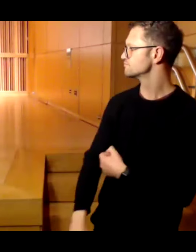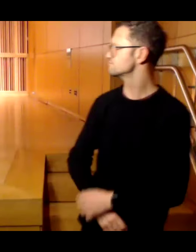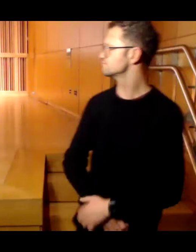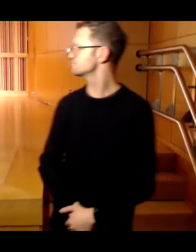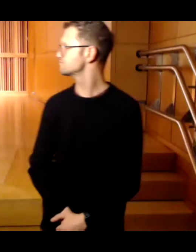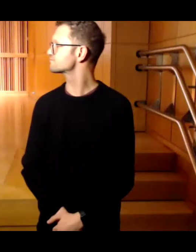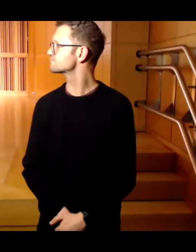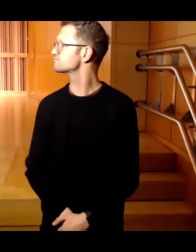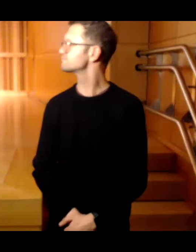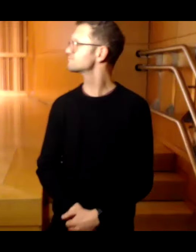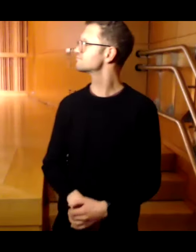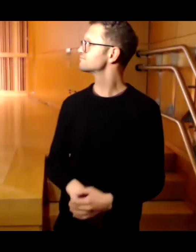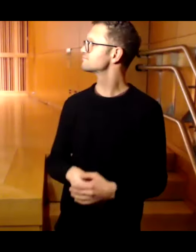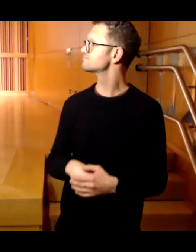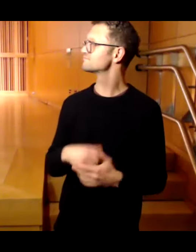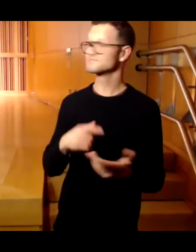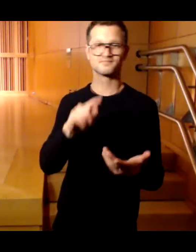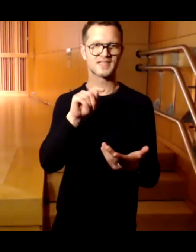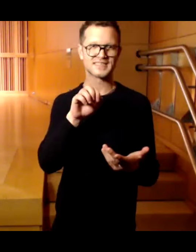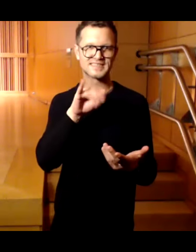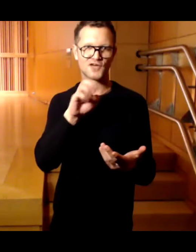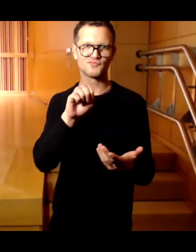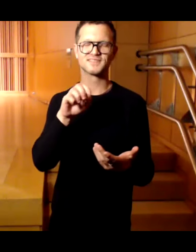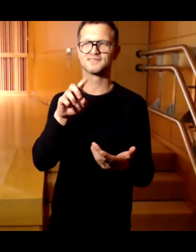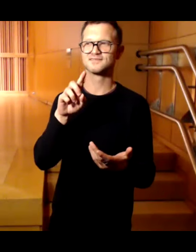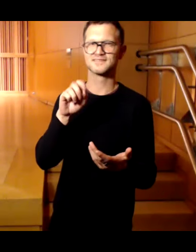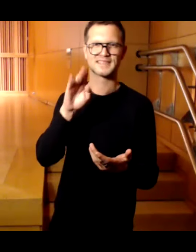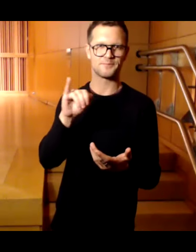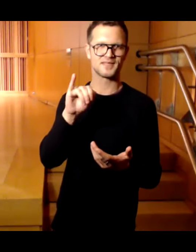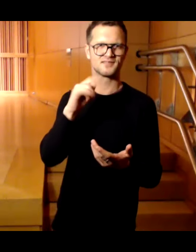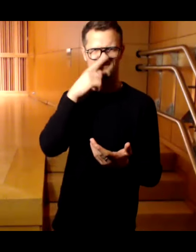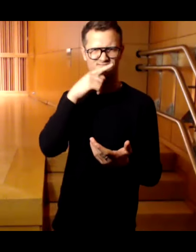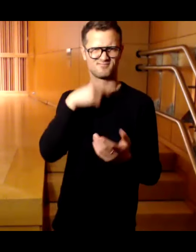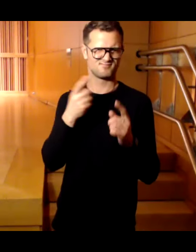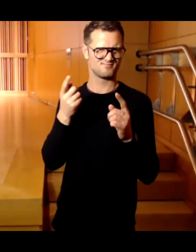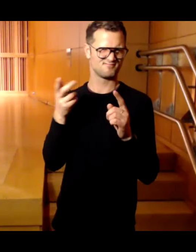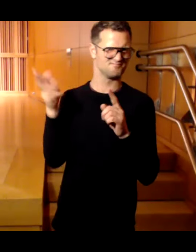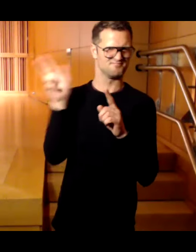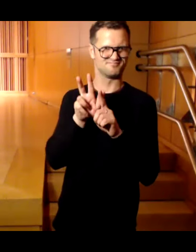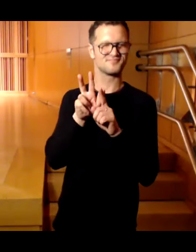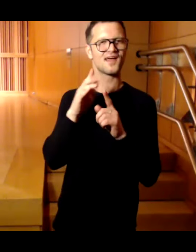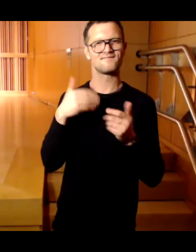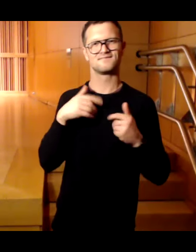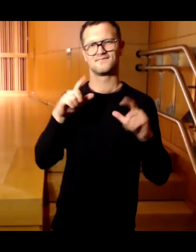Terrence and Debbie, would you please join me? We have a plaque, um…